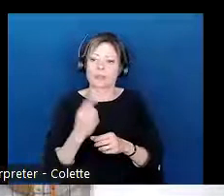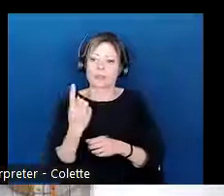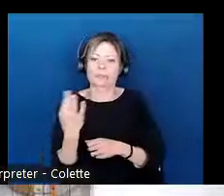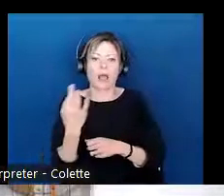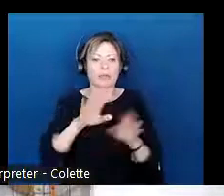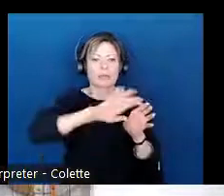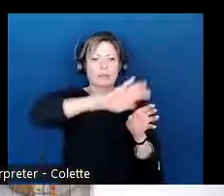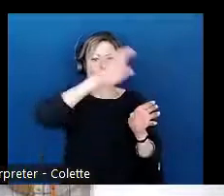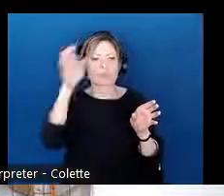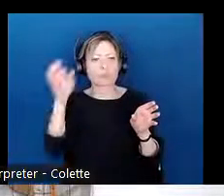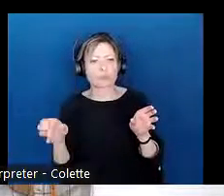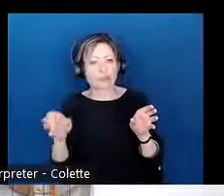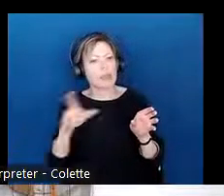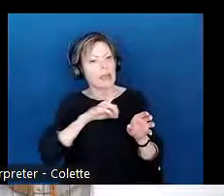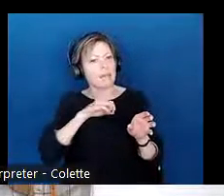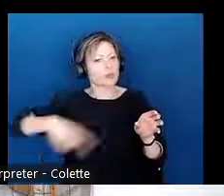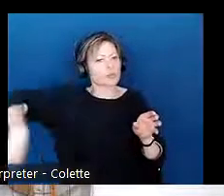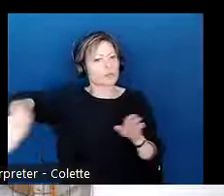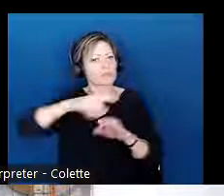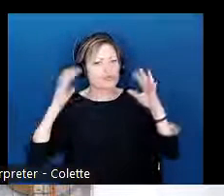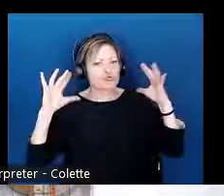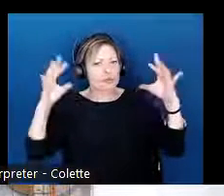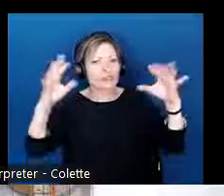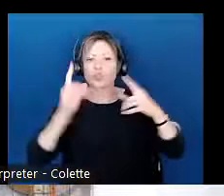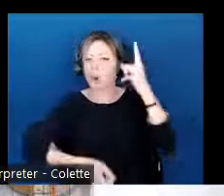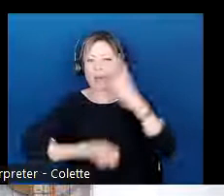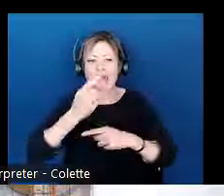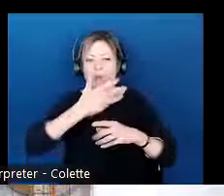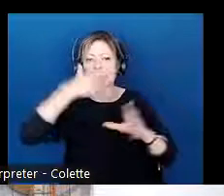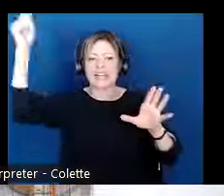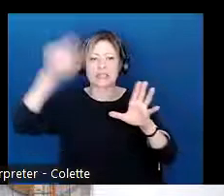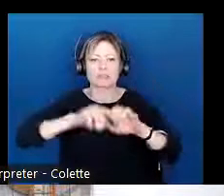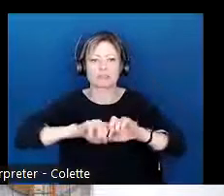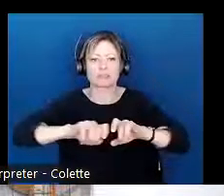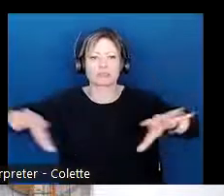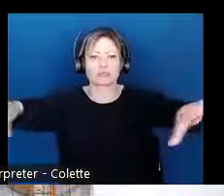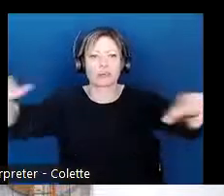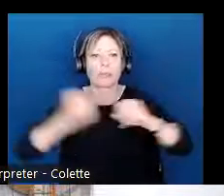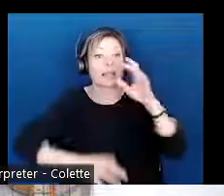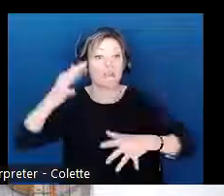trees it won't cause a fire? because do you know what I mean? Yes I do know what you mean we do